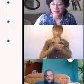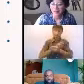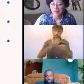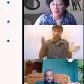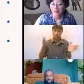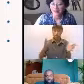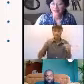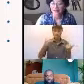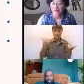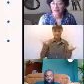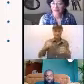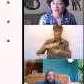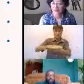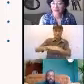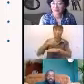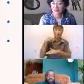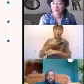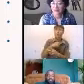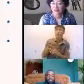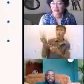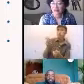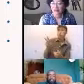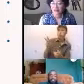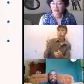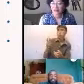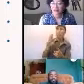event, but what you're offering here is awesome. Thanks.